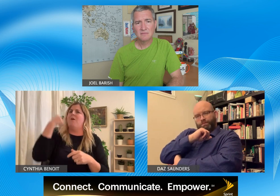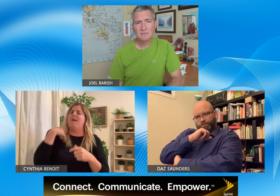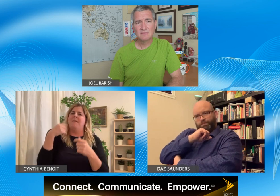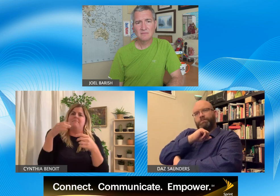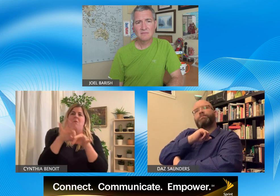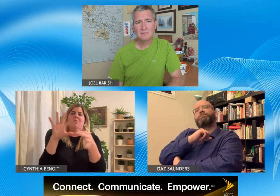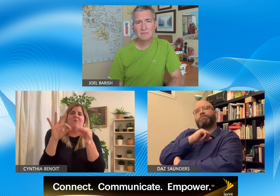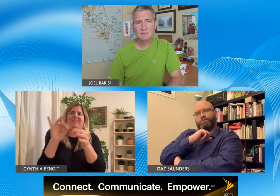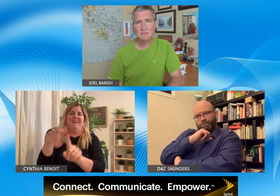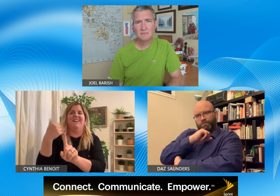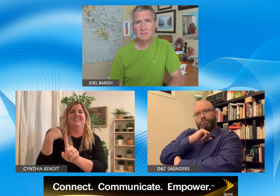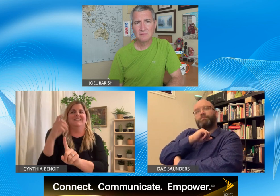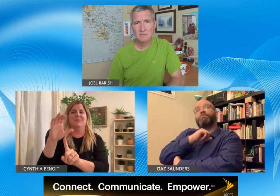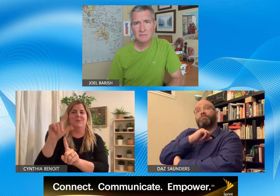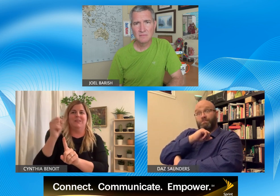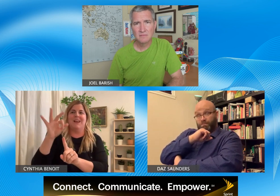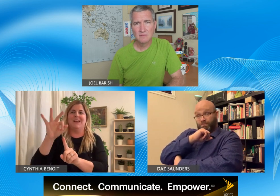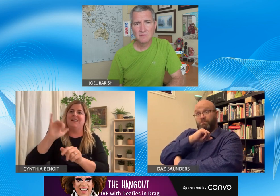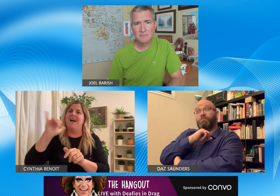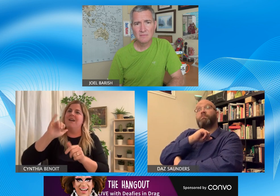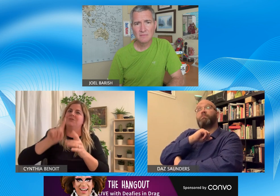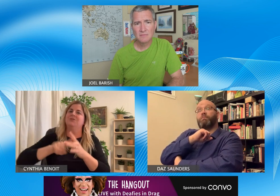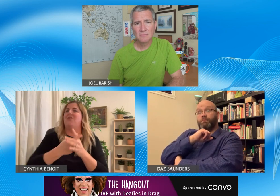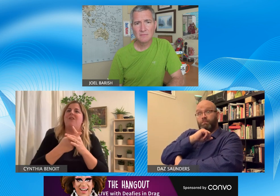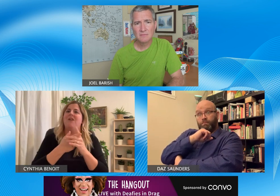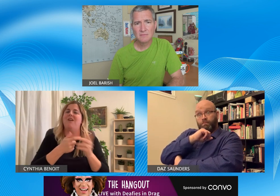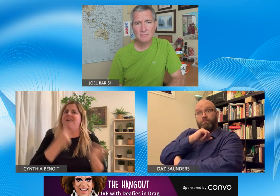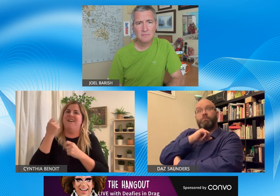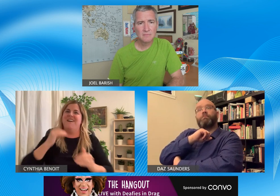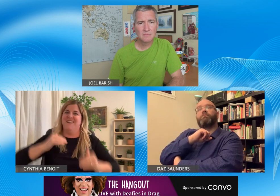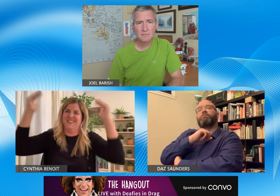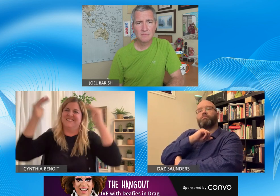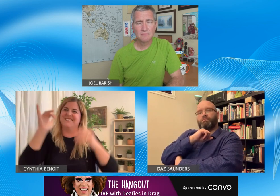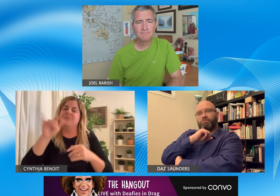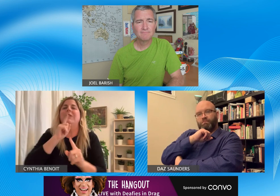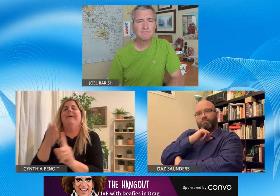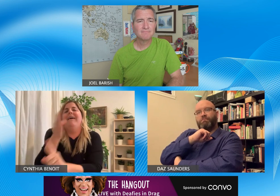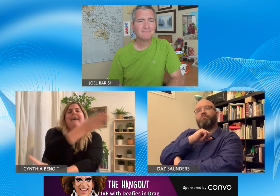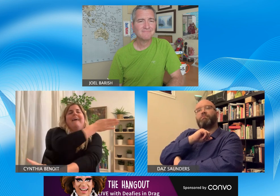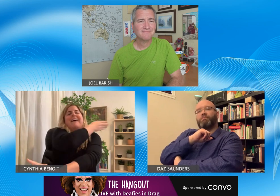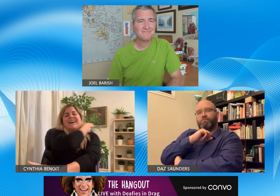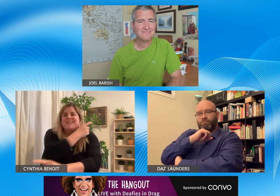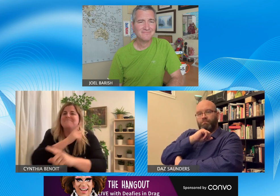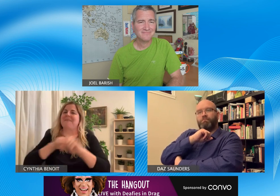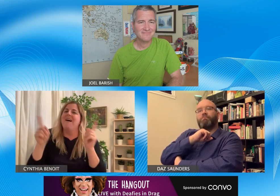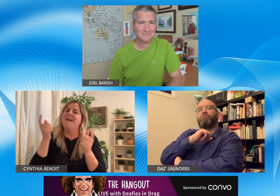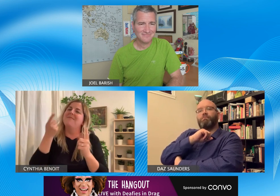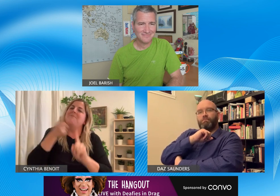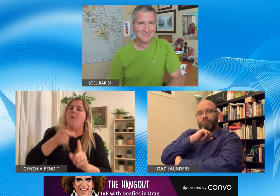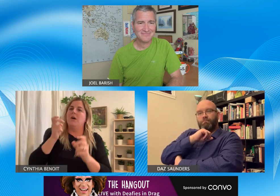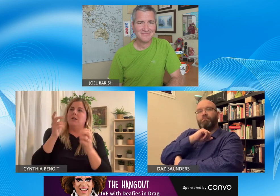It is why it was important to talk about what happened in 2019. Yes, LSQ had already been recognized and formalized, but this time it was with the support